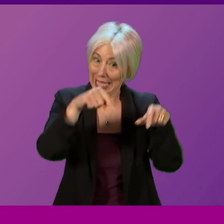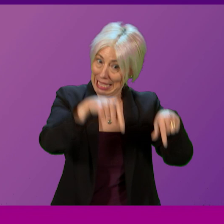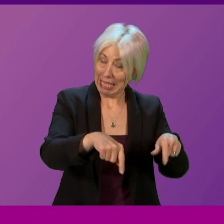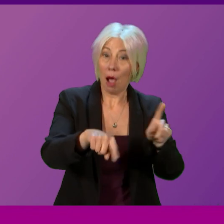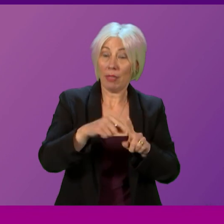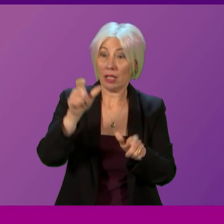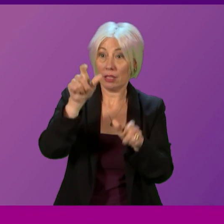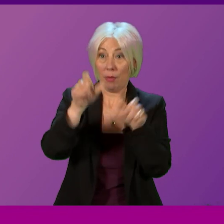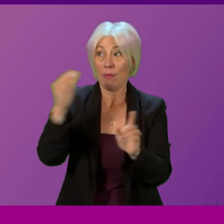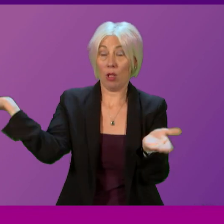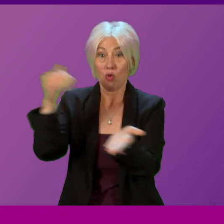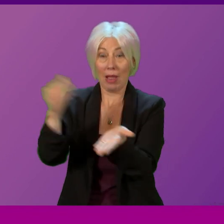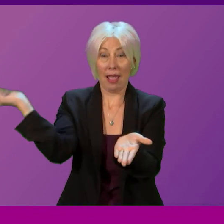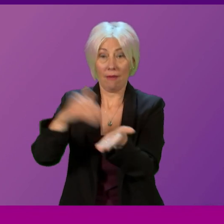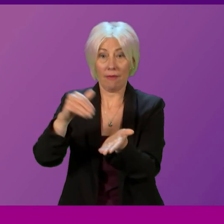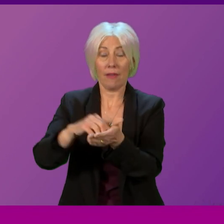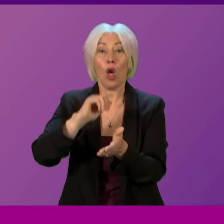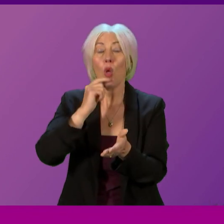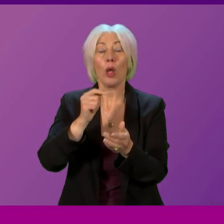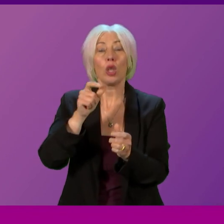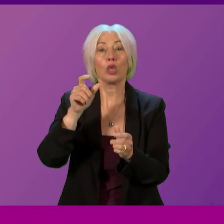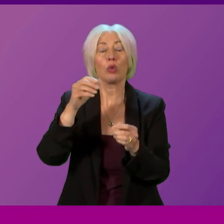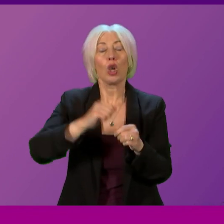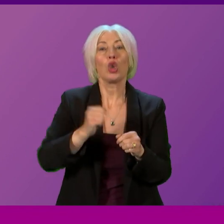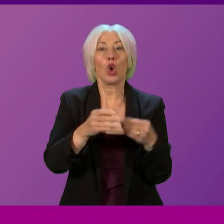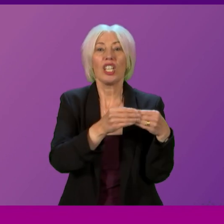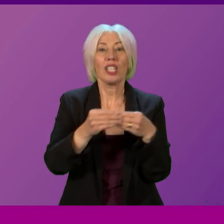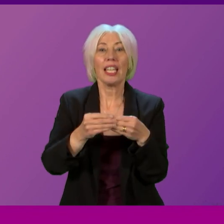That will include a new Scotland-led host recruitment campaign, which will launch at